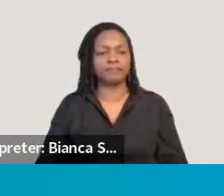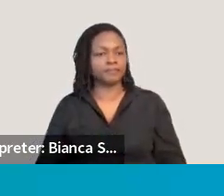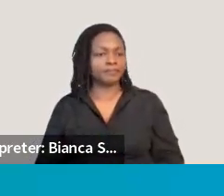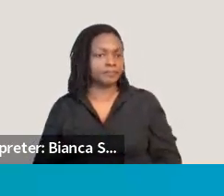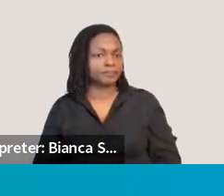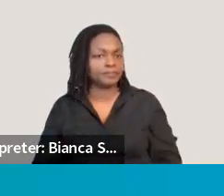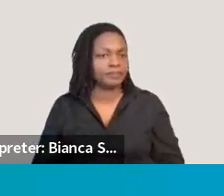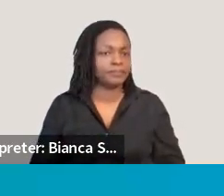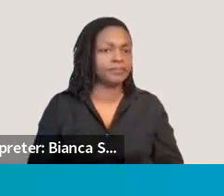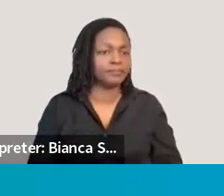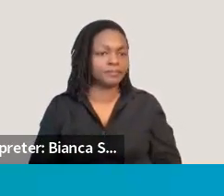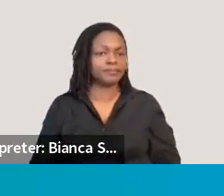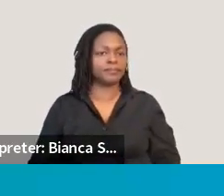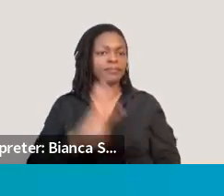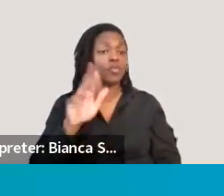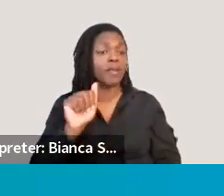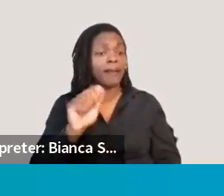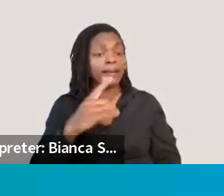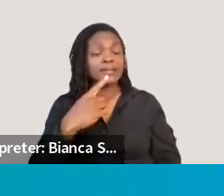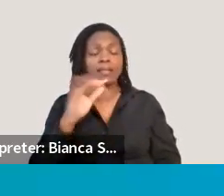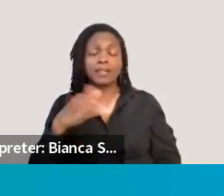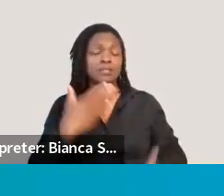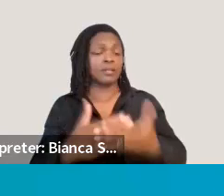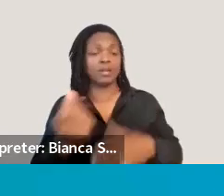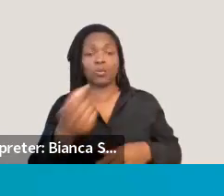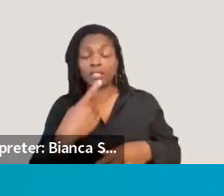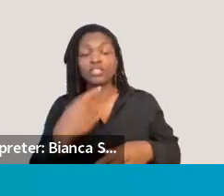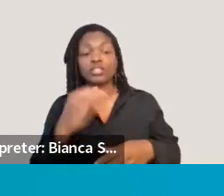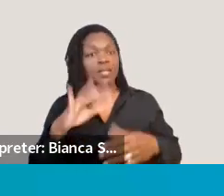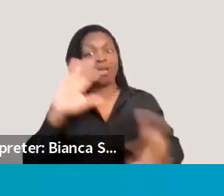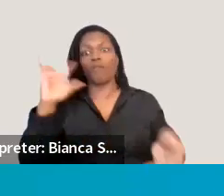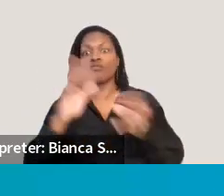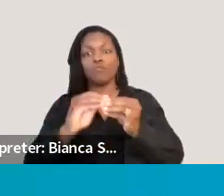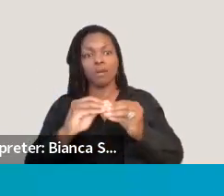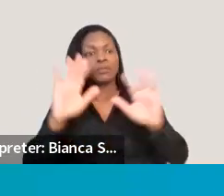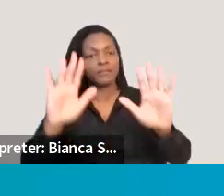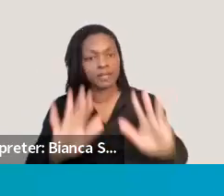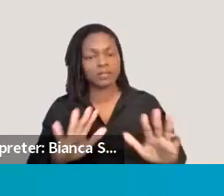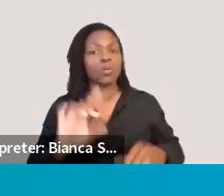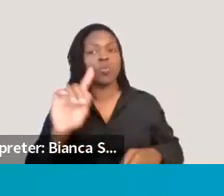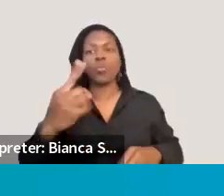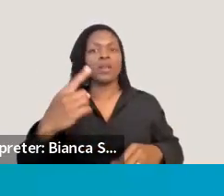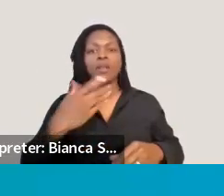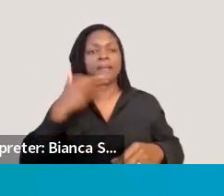Brad says that's a good question and his overall impression is that it's been fantastic. And one of the best things he's been involved with.